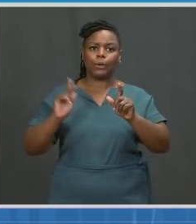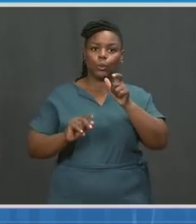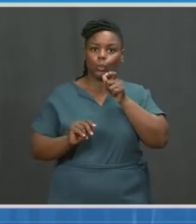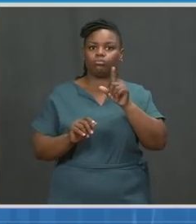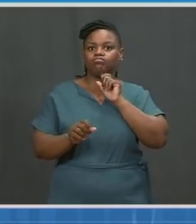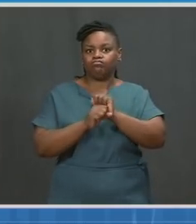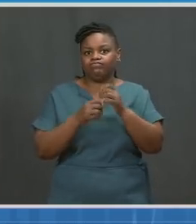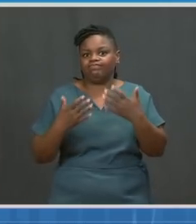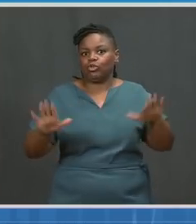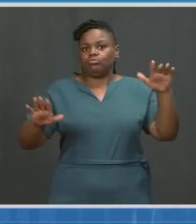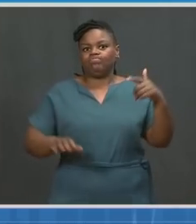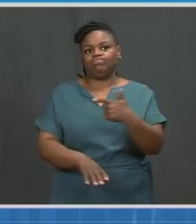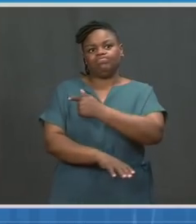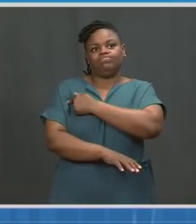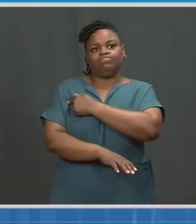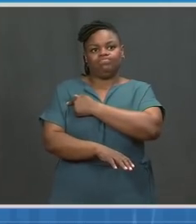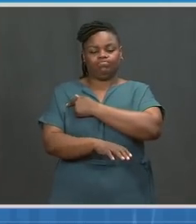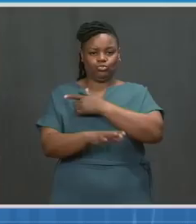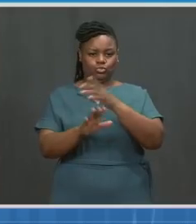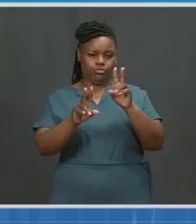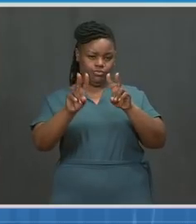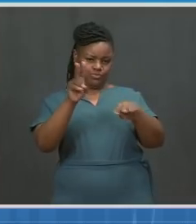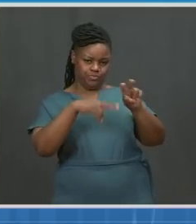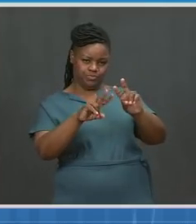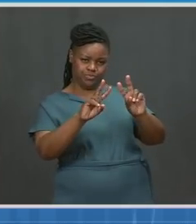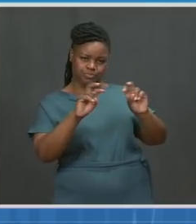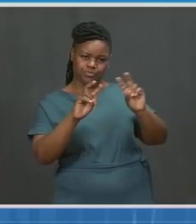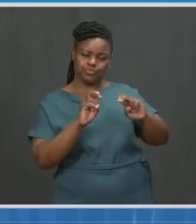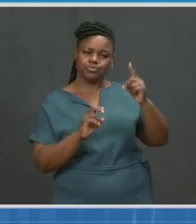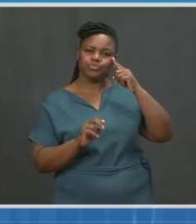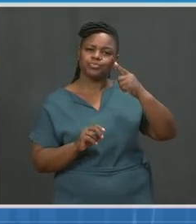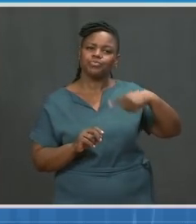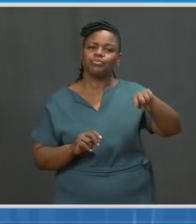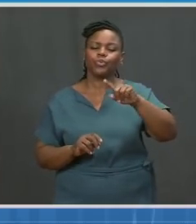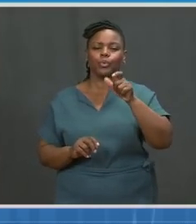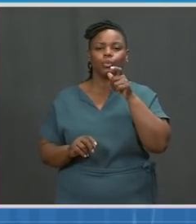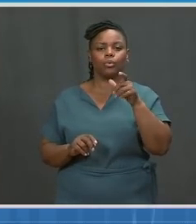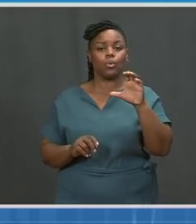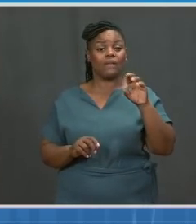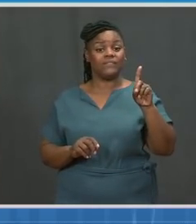to assess their own risk for COVID-19 and determine what situations are safe.